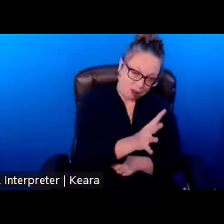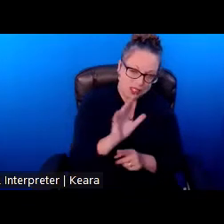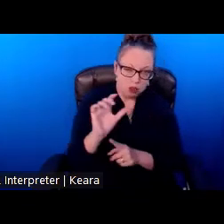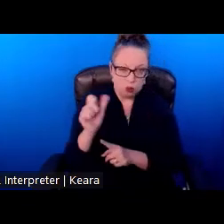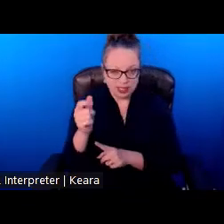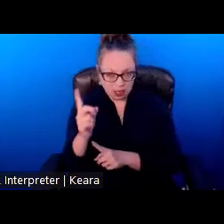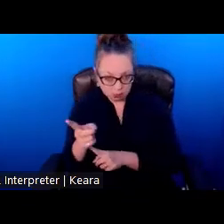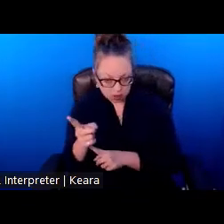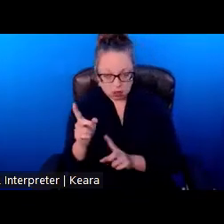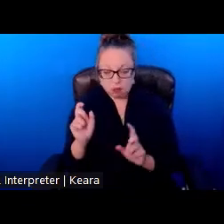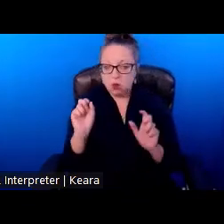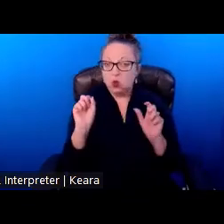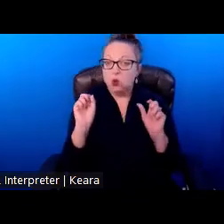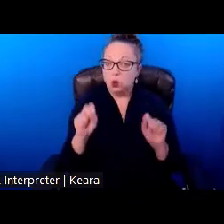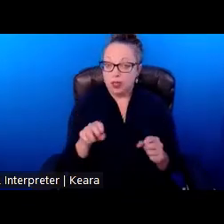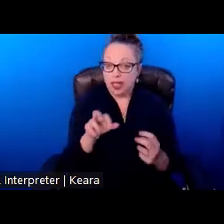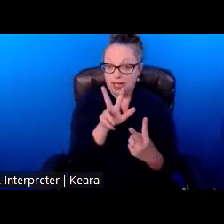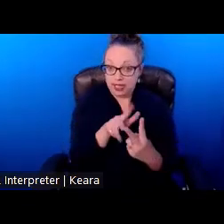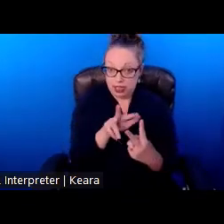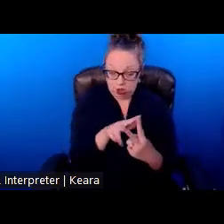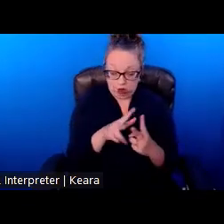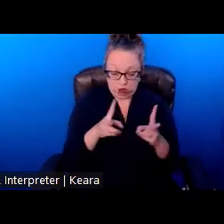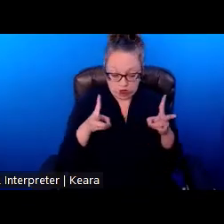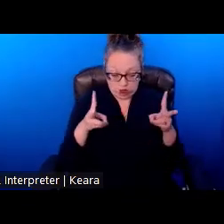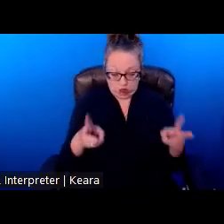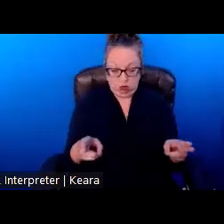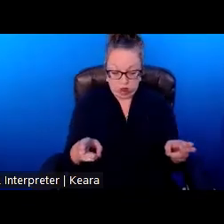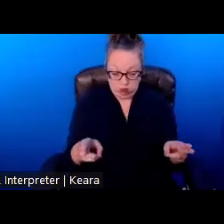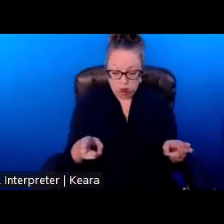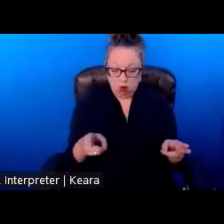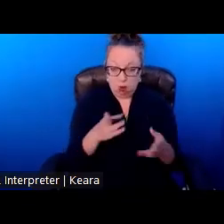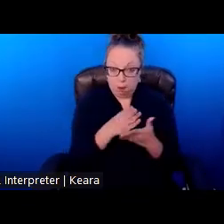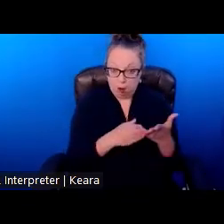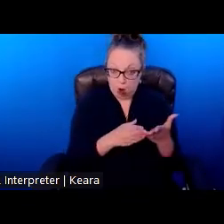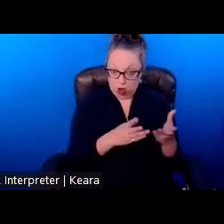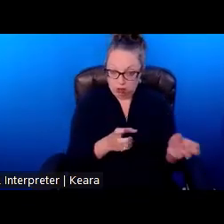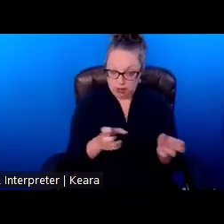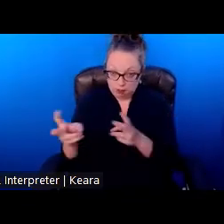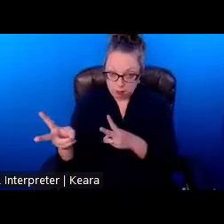applicants may choose to either submit a portion of the full work OR edit together excerpts